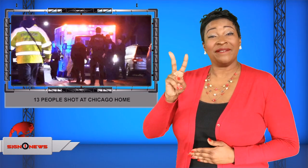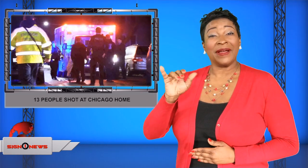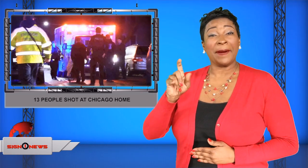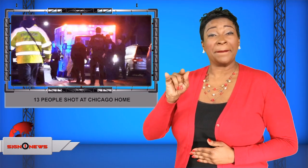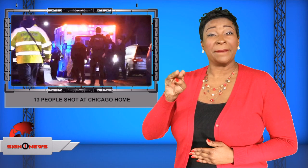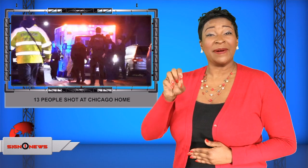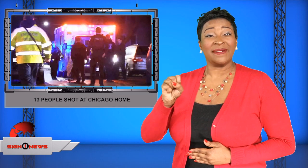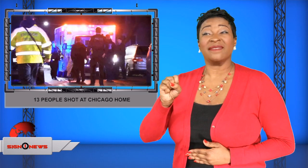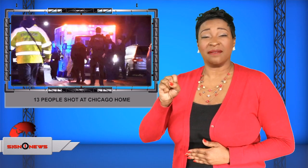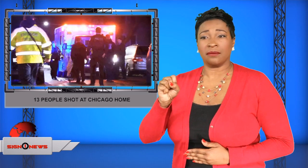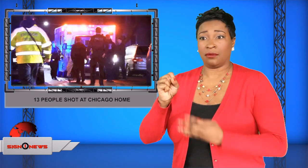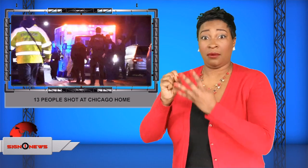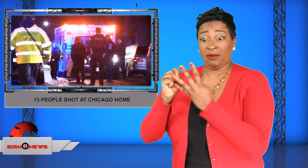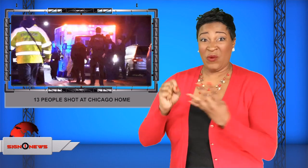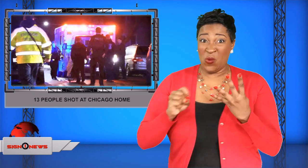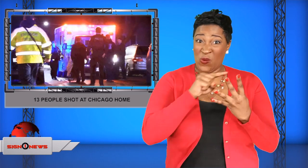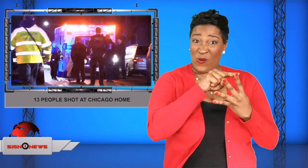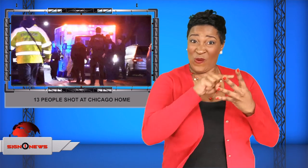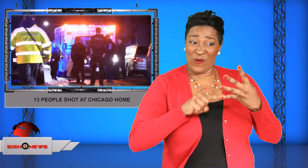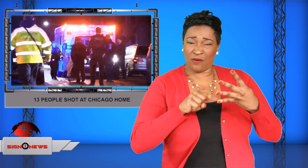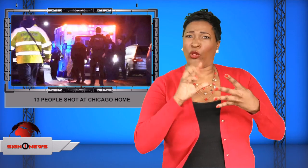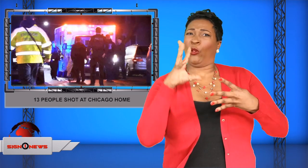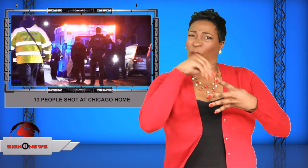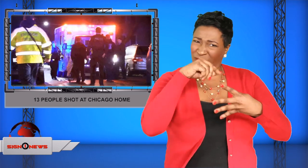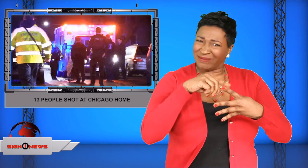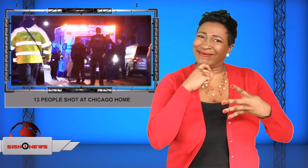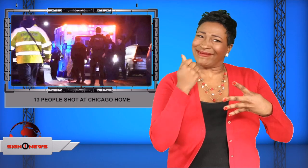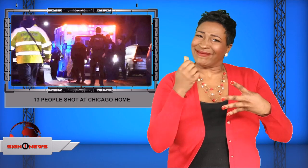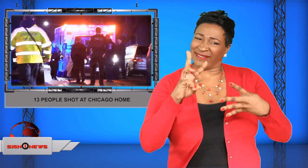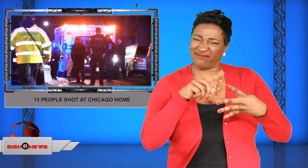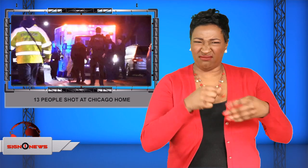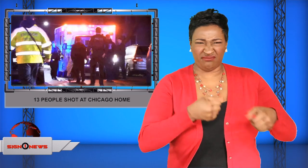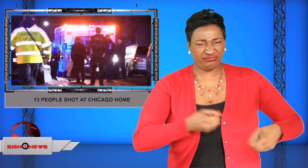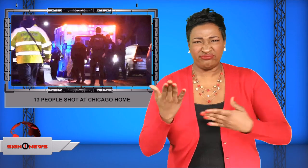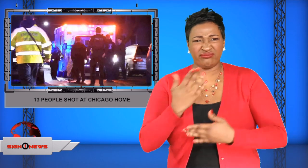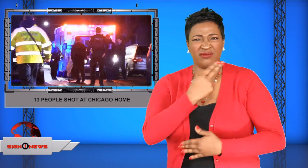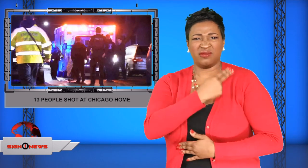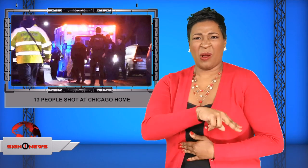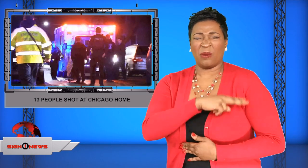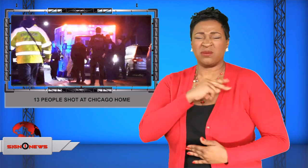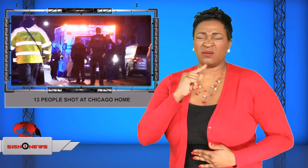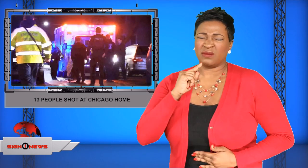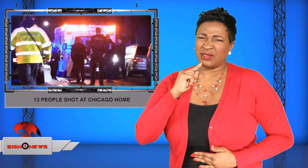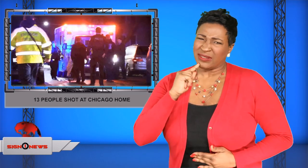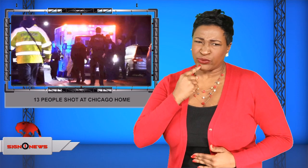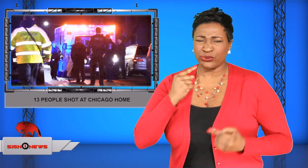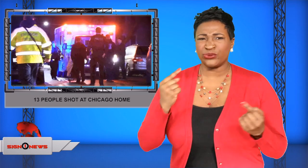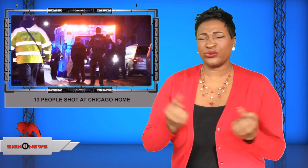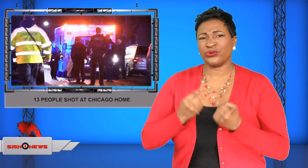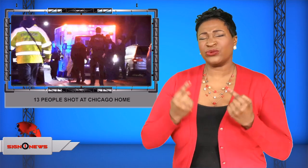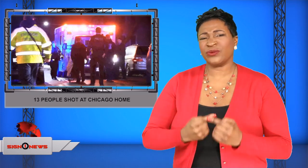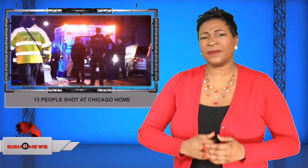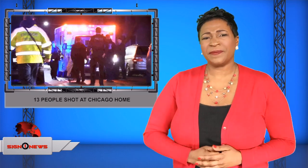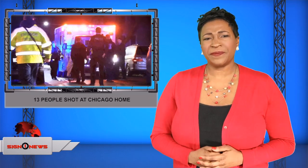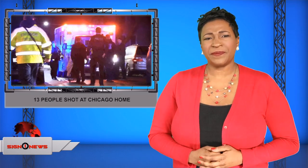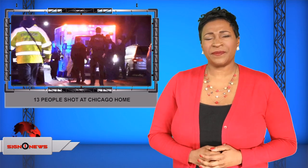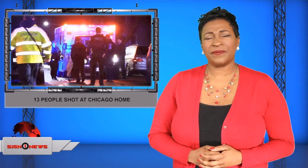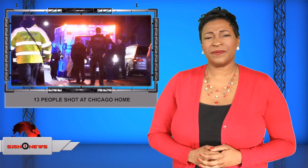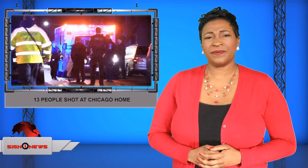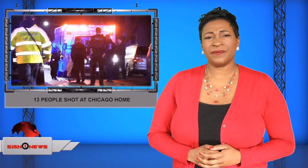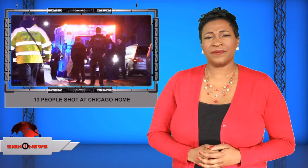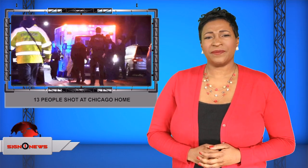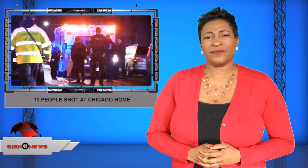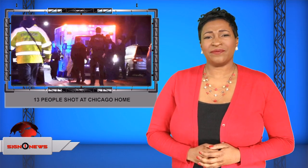Four of the victims, including the 16-year-old, are hospitalized in critical condition.